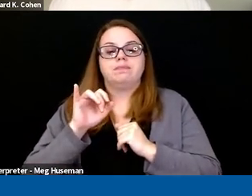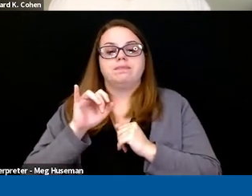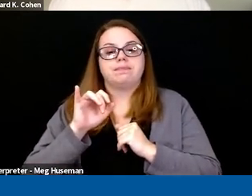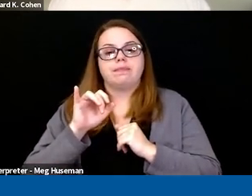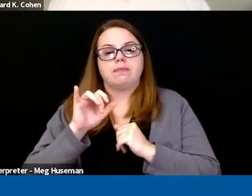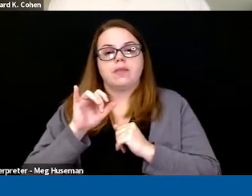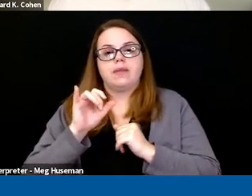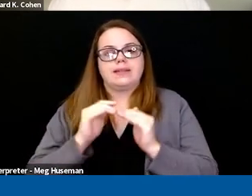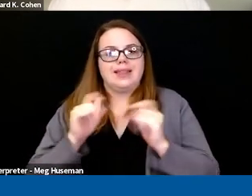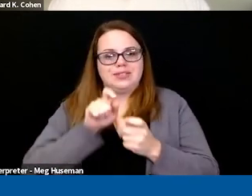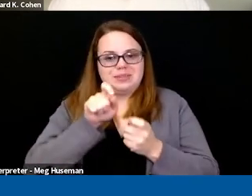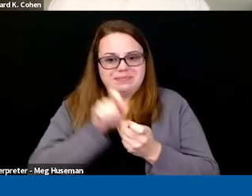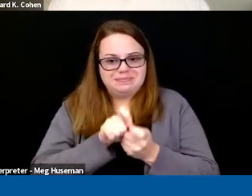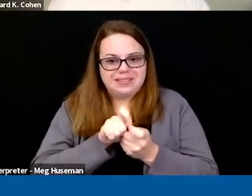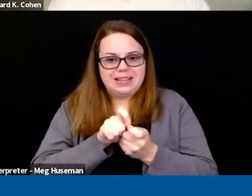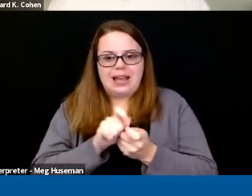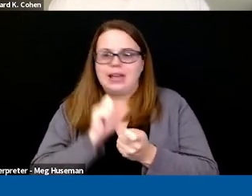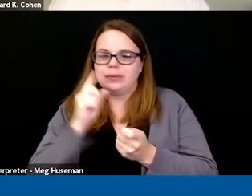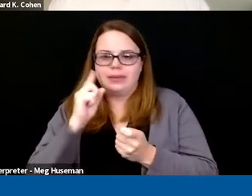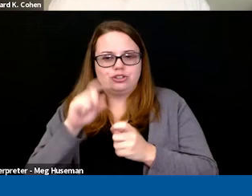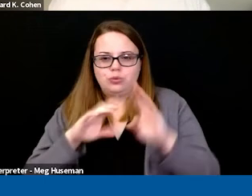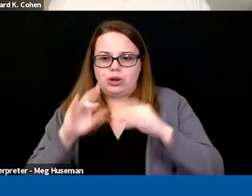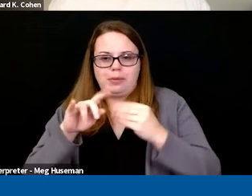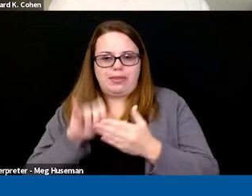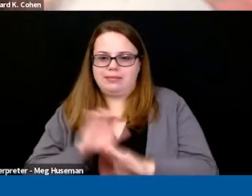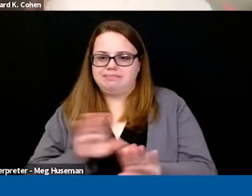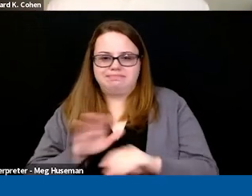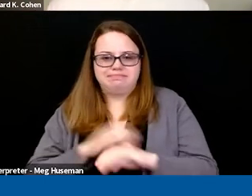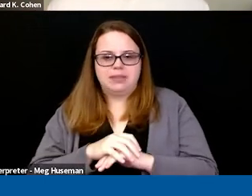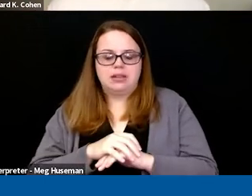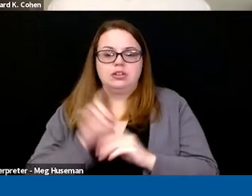specificity that I don't think you should really worry about, to be honest. You start with what you can